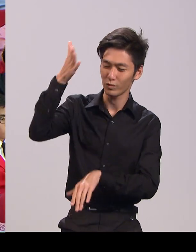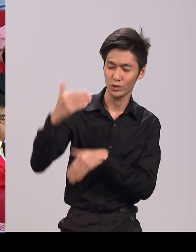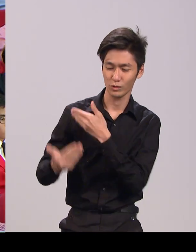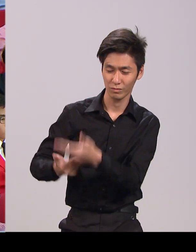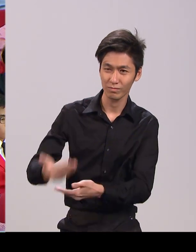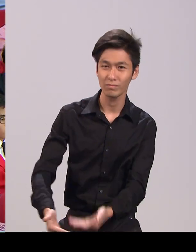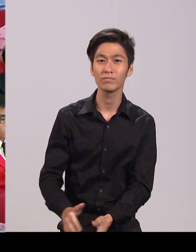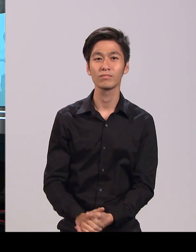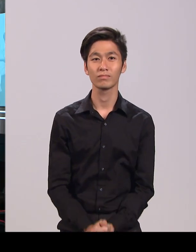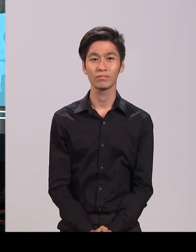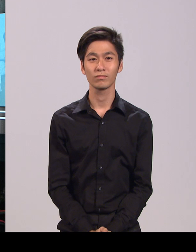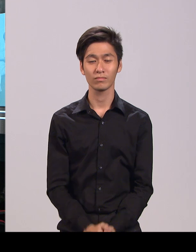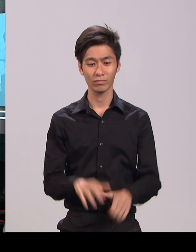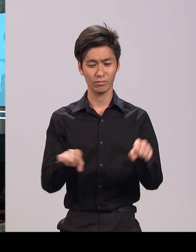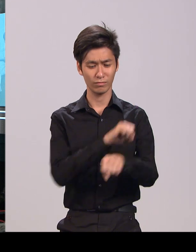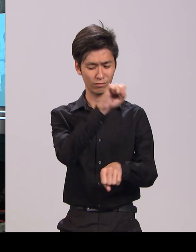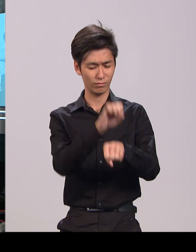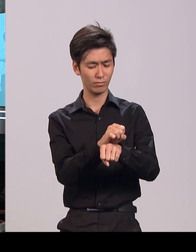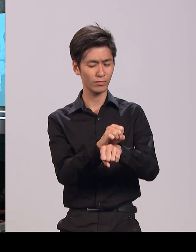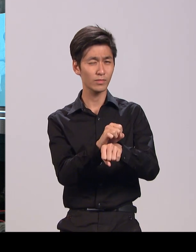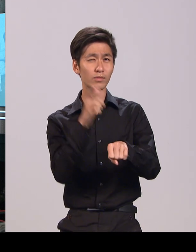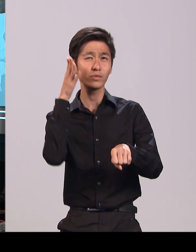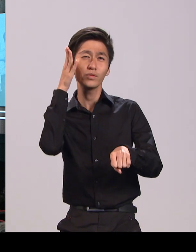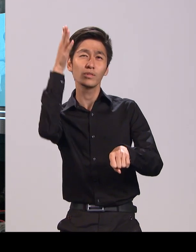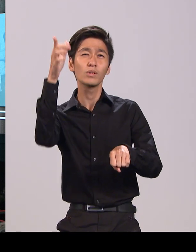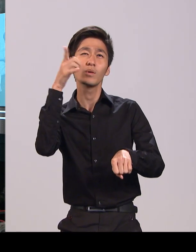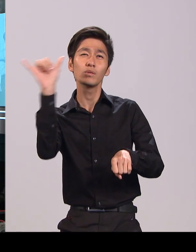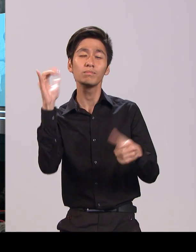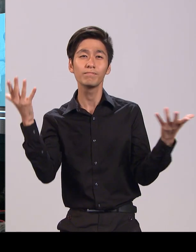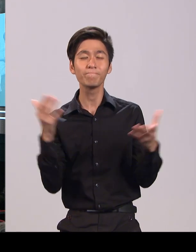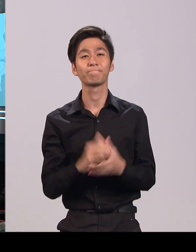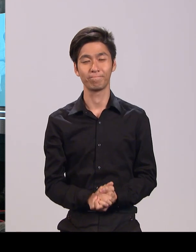What is the Singapore we are building for our children? Let's give ourselves some perspective.